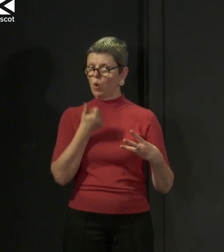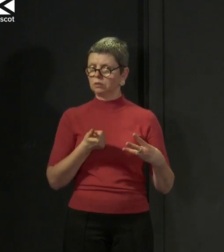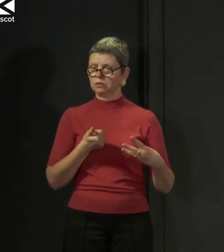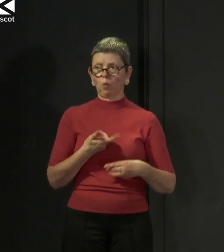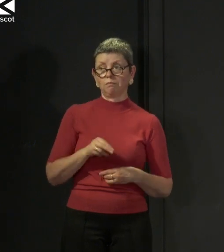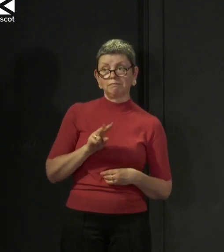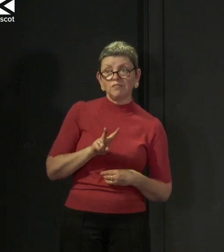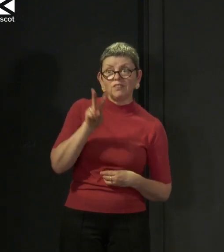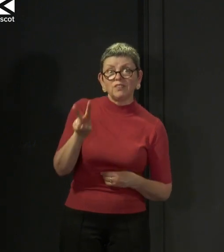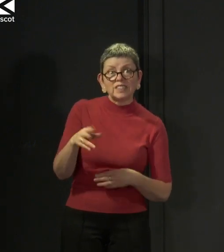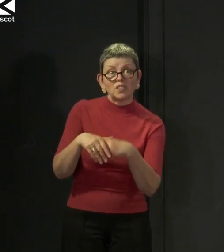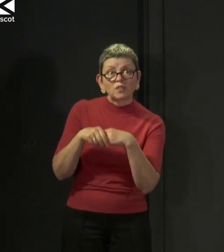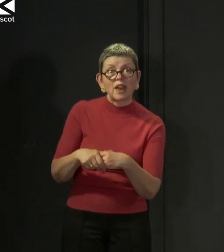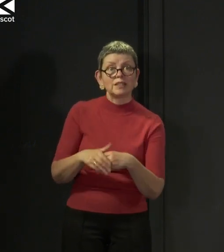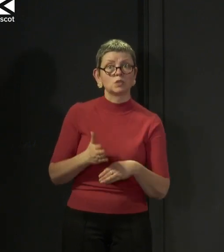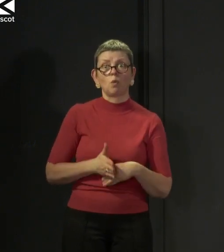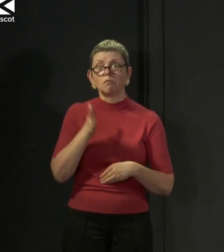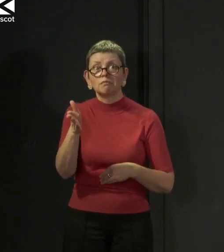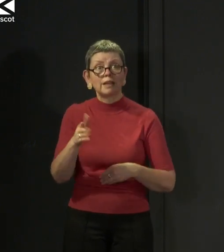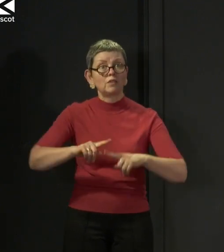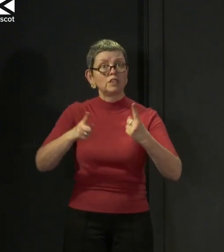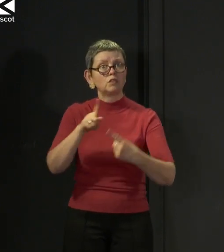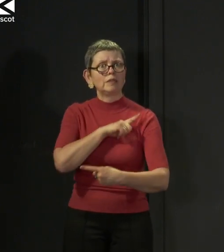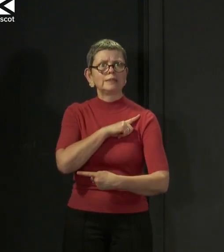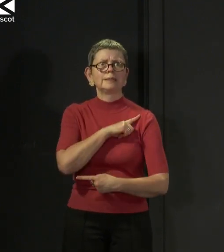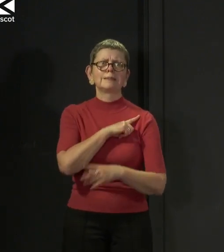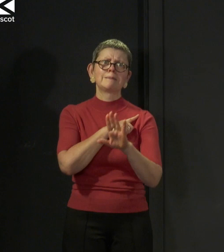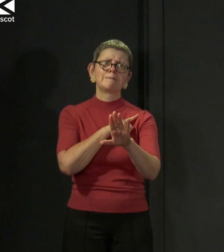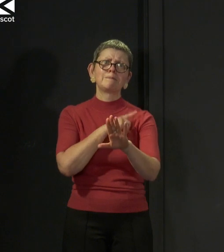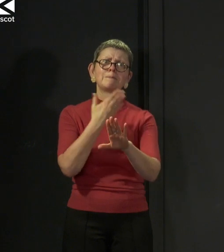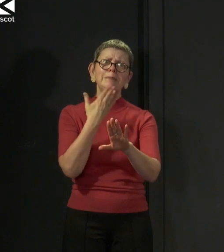have been seeing, or going out for purposes that are not essential, I would really appeal